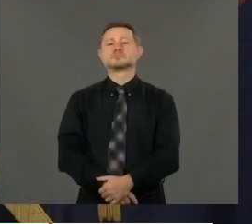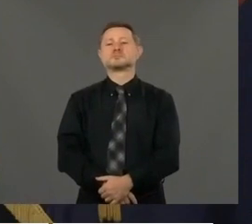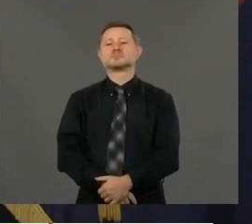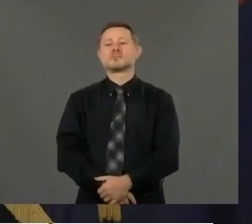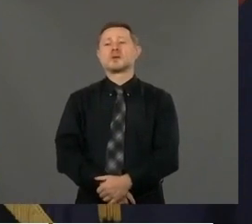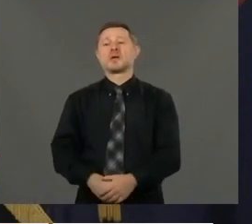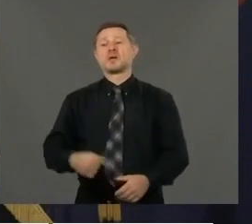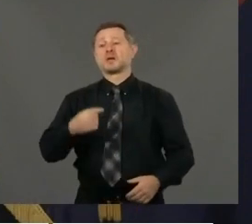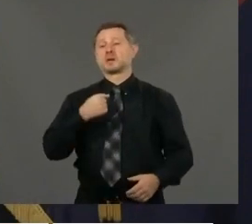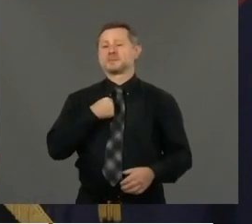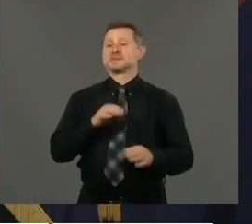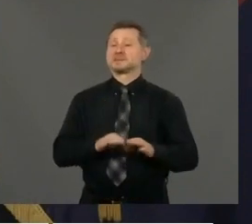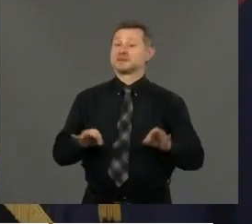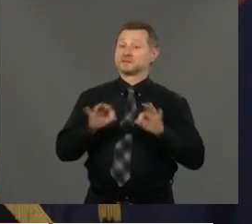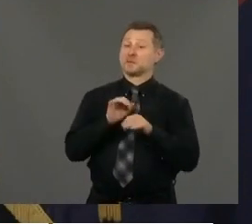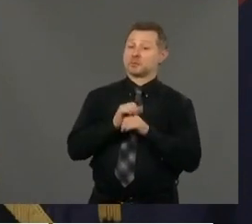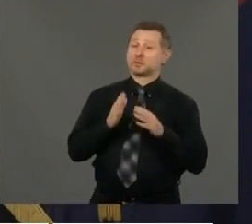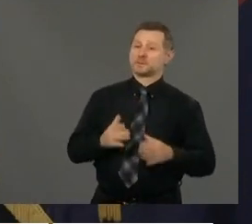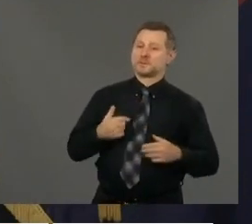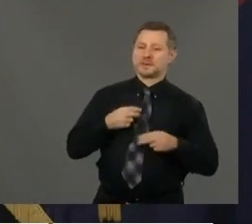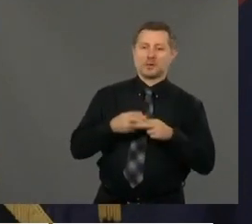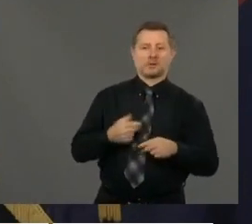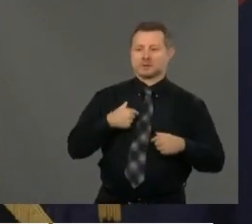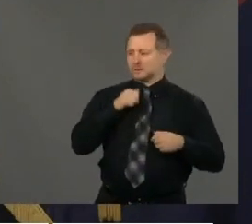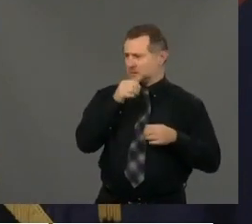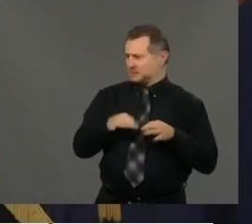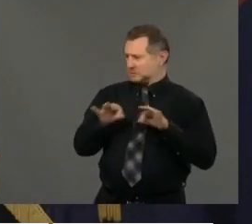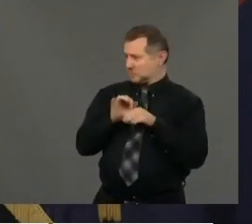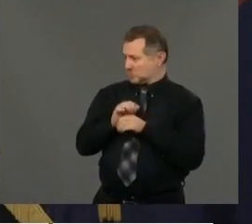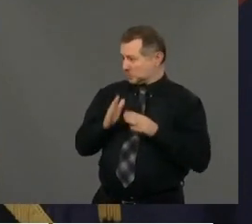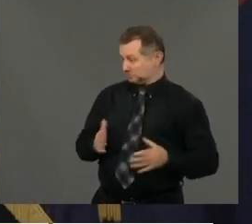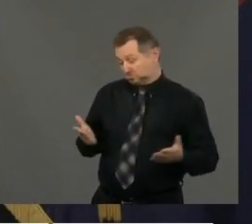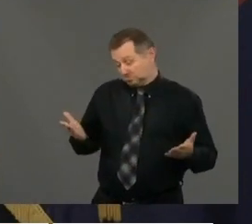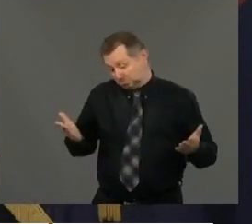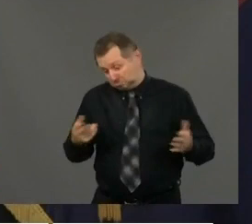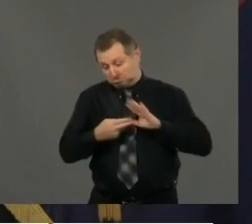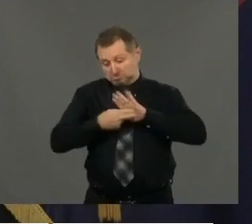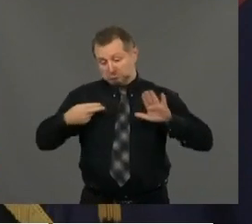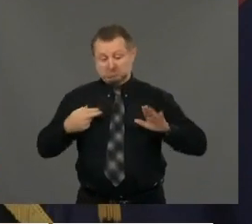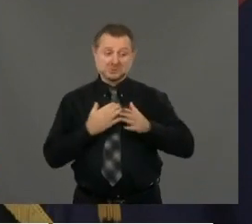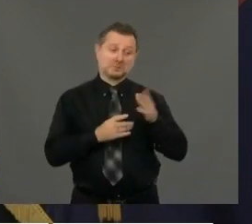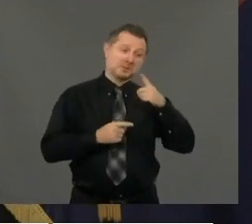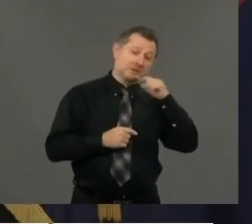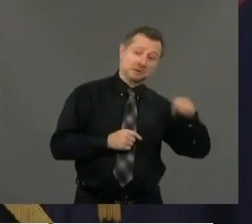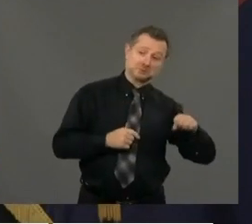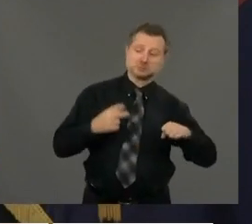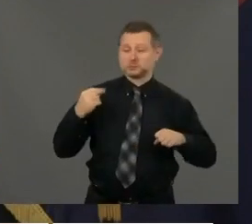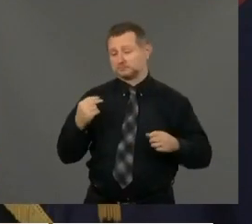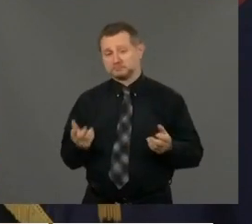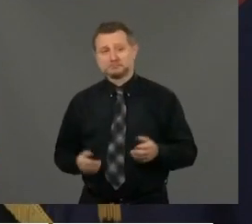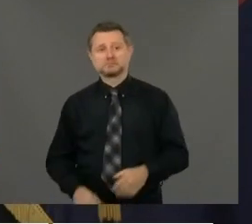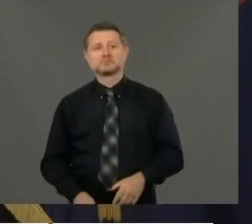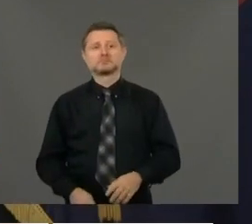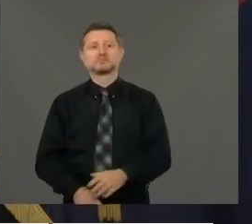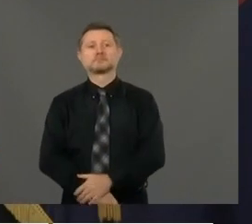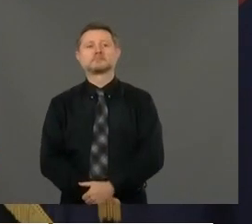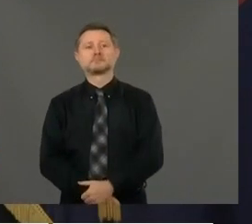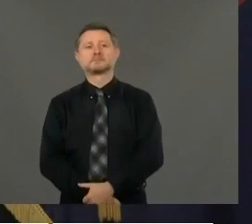HAVE TO SELL QUARANTINE WHEN THEY COME BACK. I THINK I'M AN ESSENTIAL